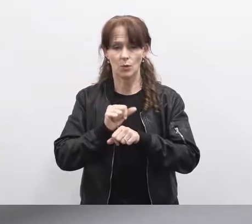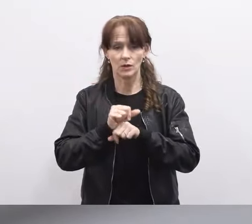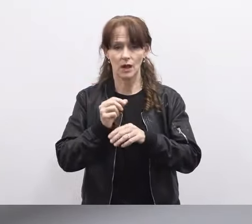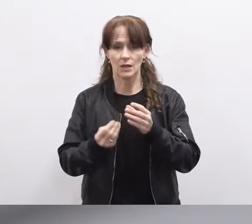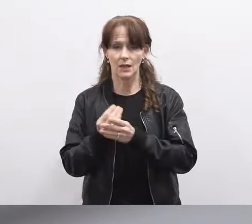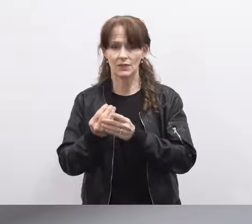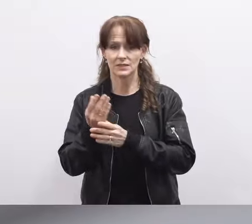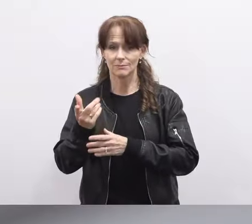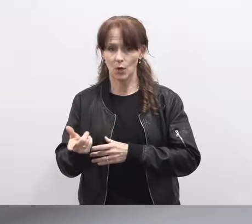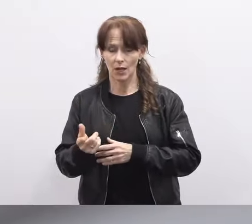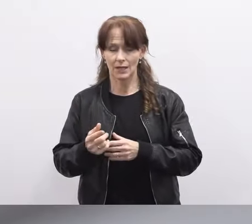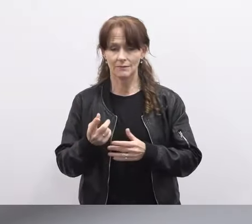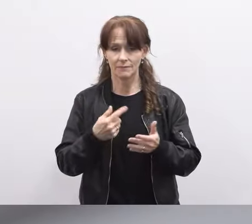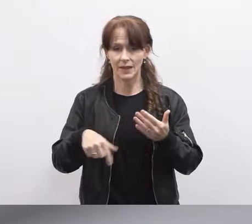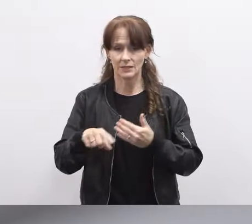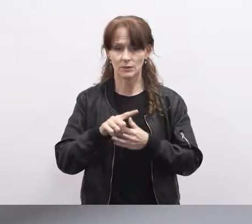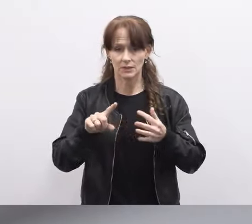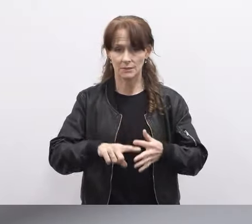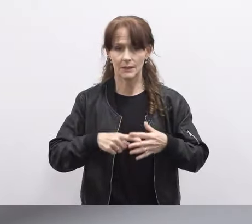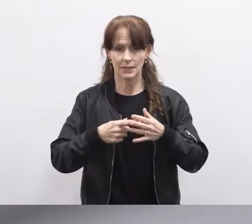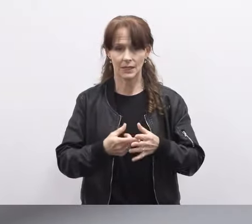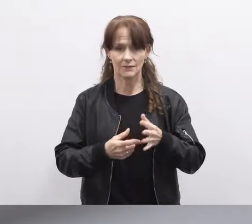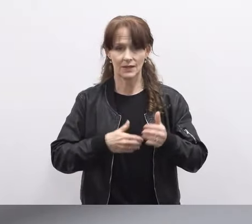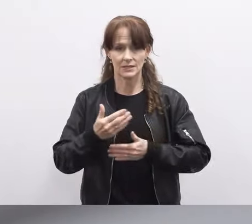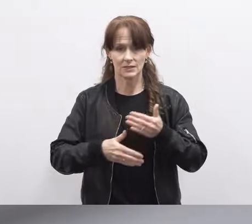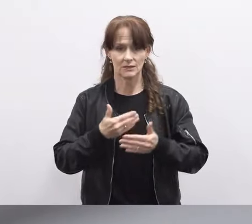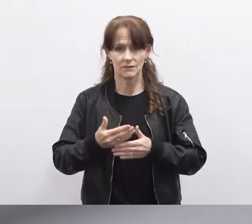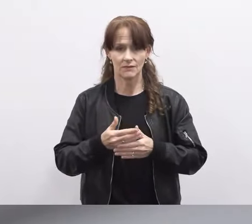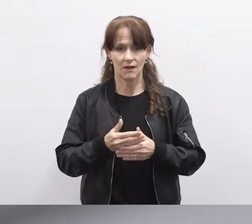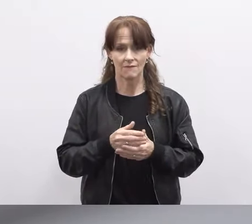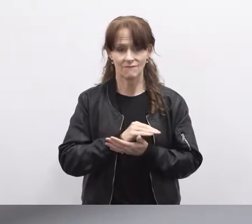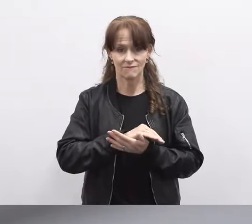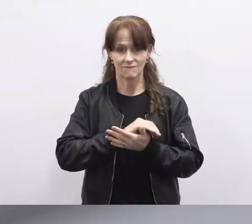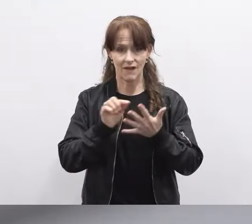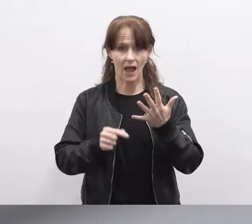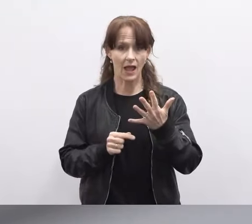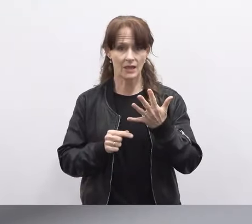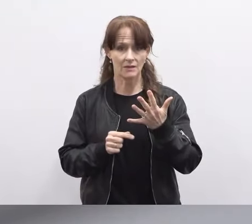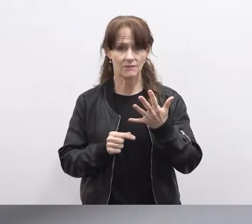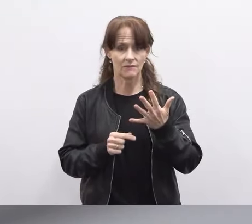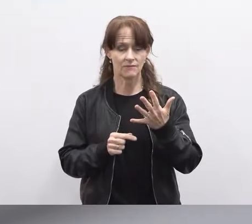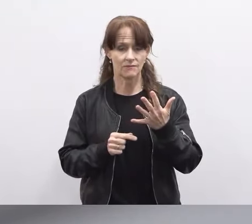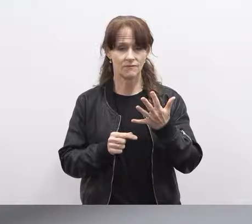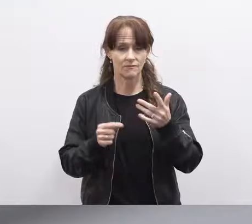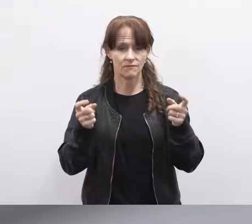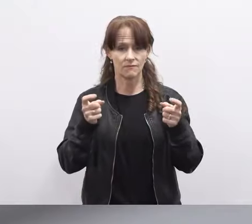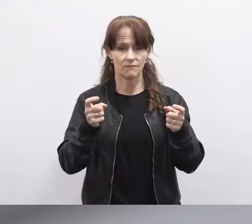So next week is the beginning of a series of five. It will be facilitated next week by Dr. Benitez